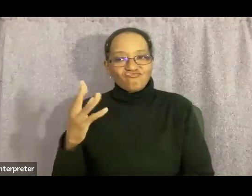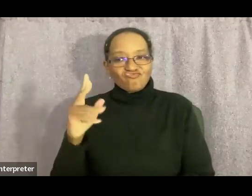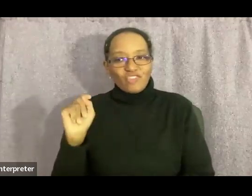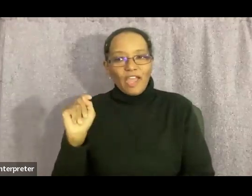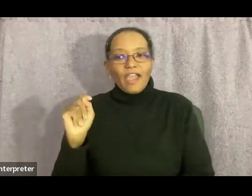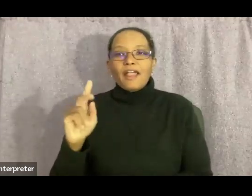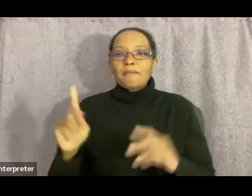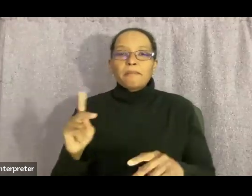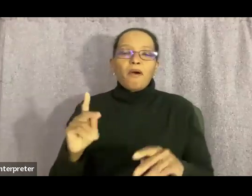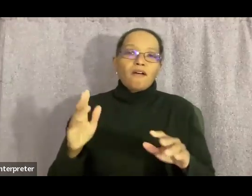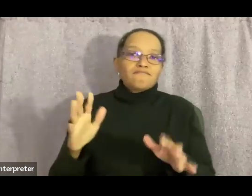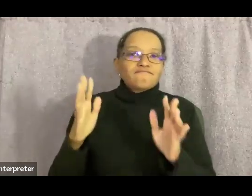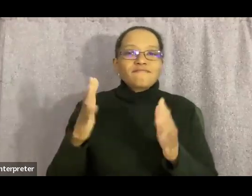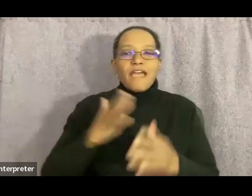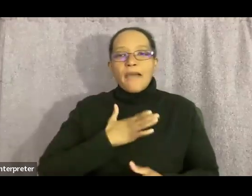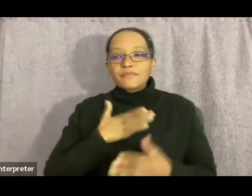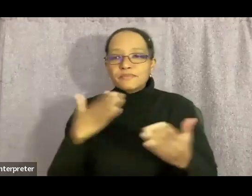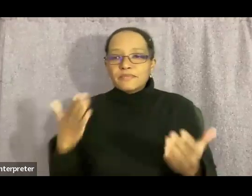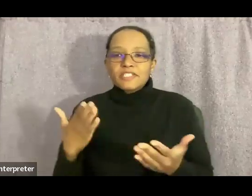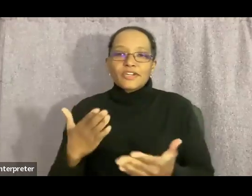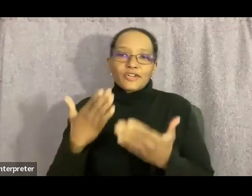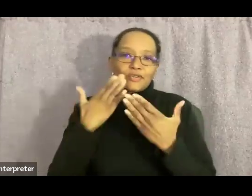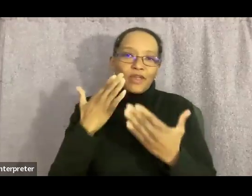to be here, really grateful for this space.